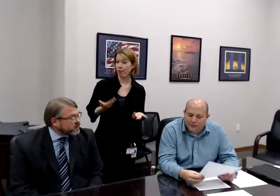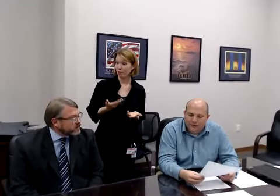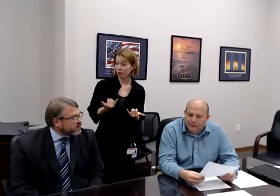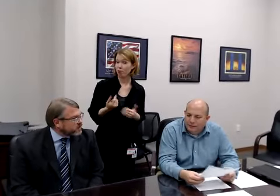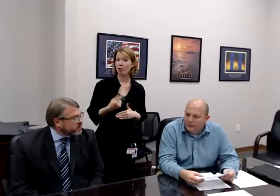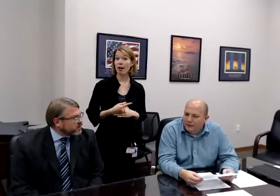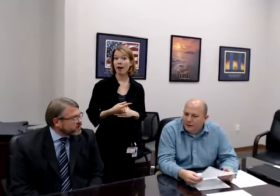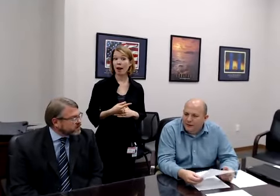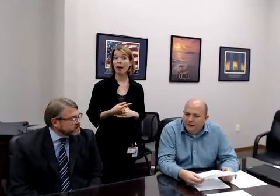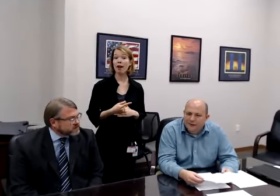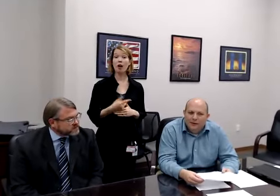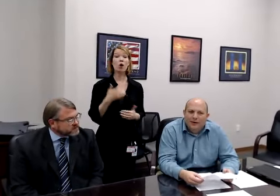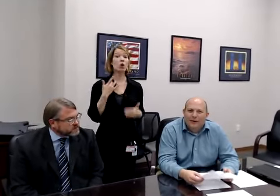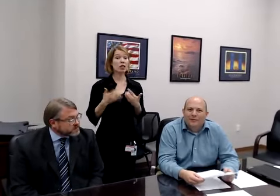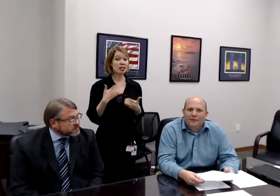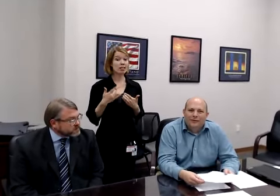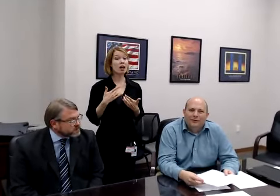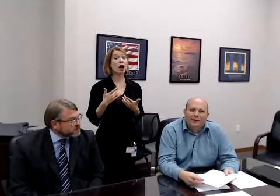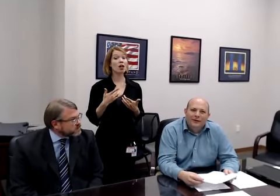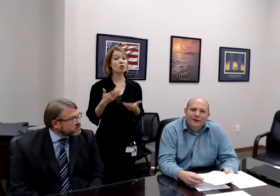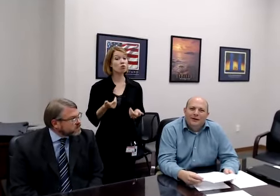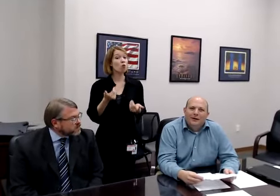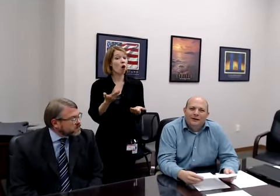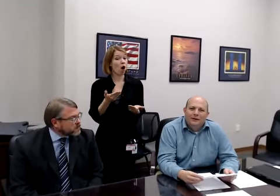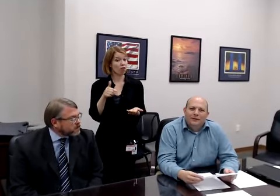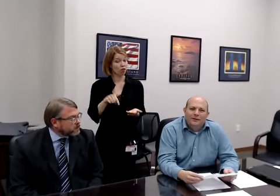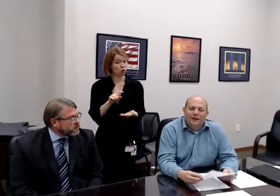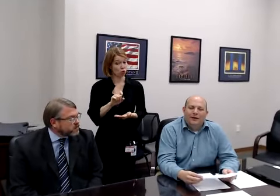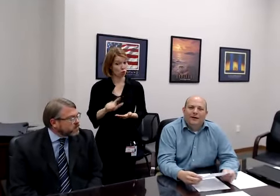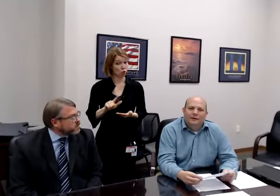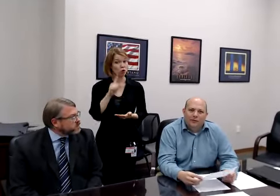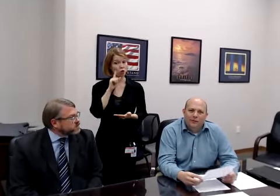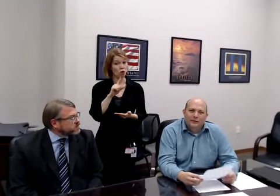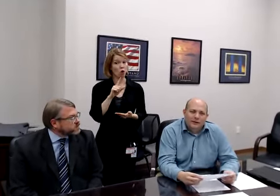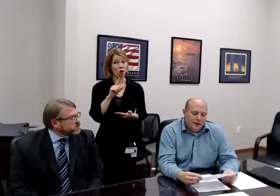We're excited to be able to offer this tool to Franklin County voters.